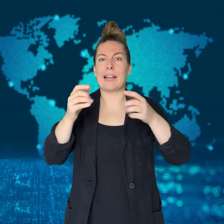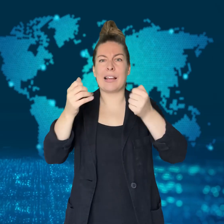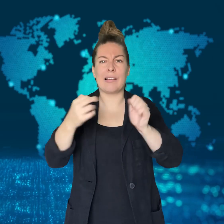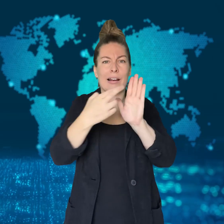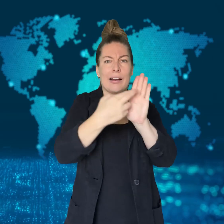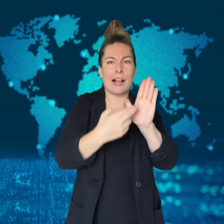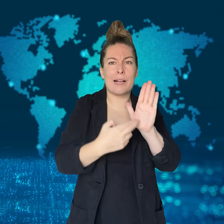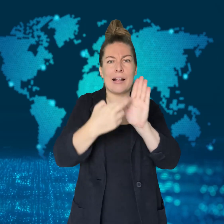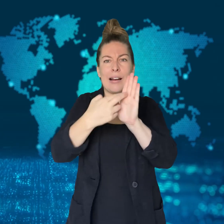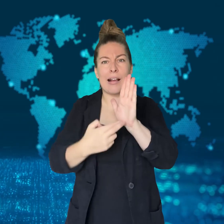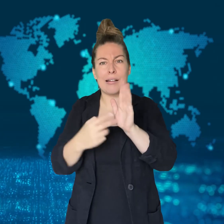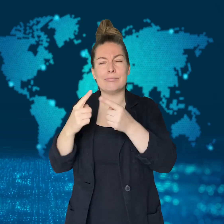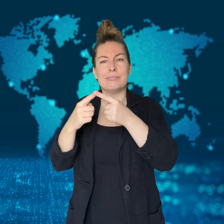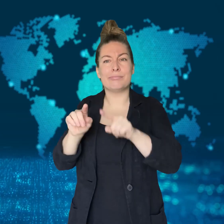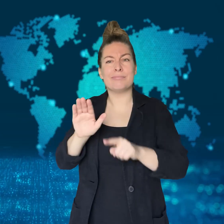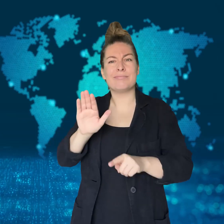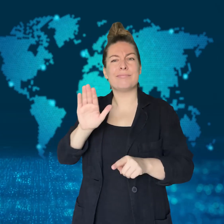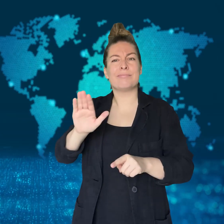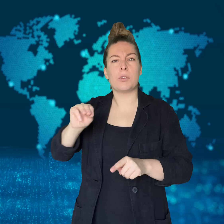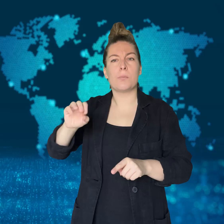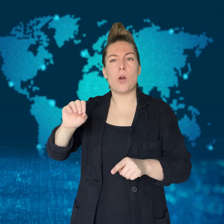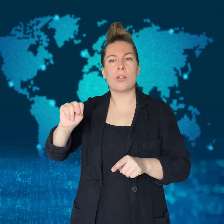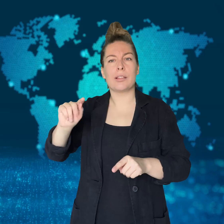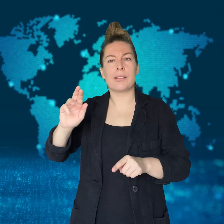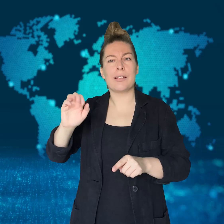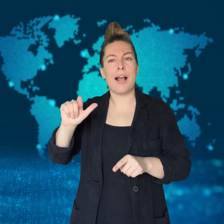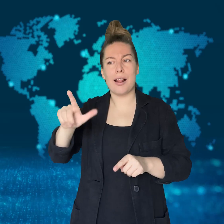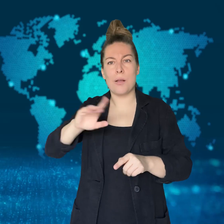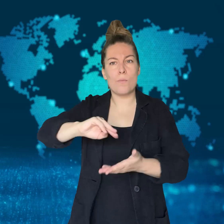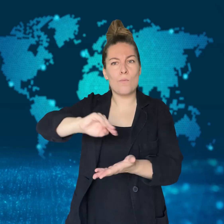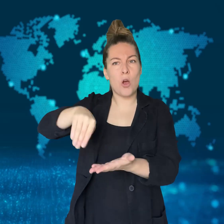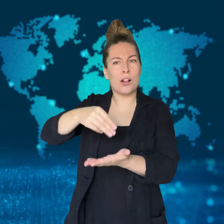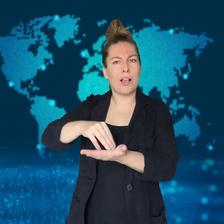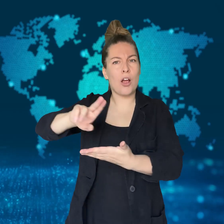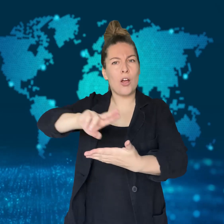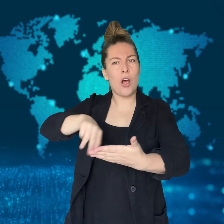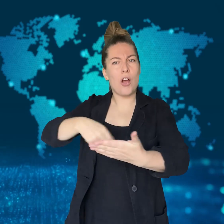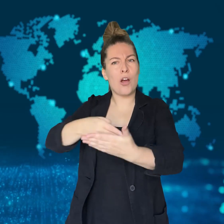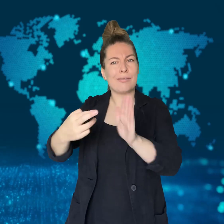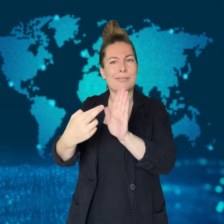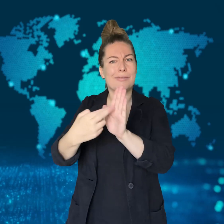other regulations that were put in place by